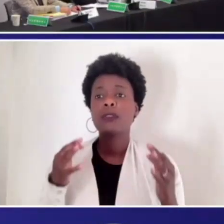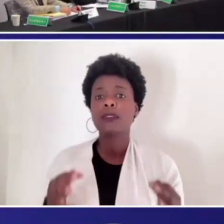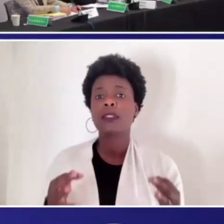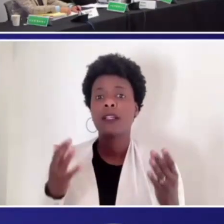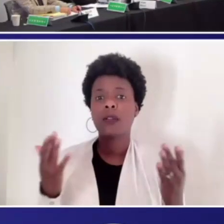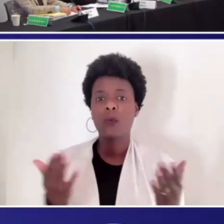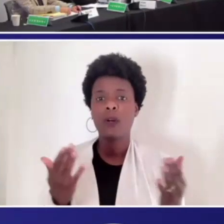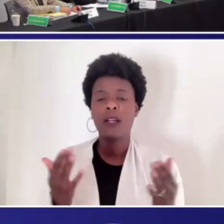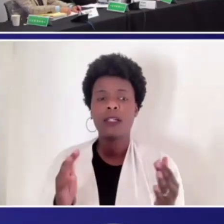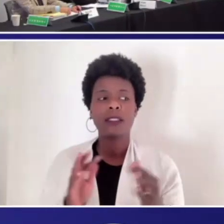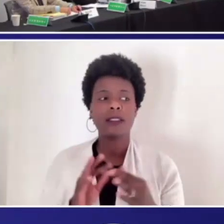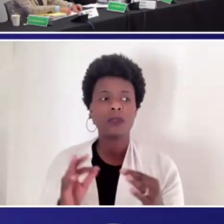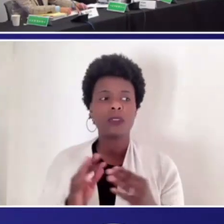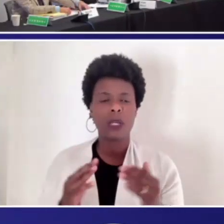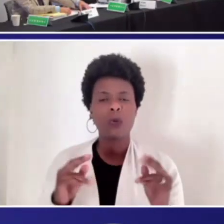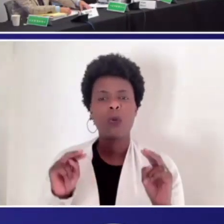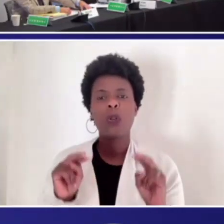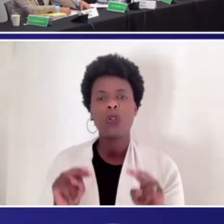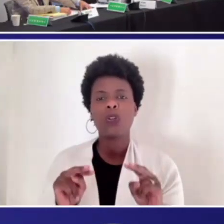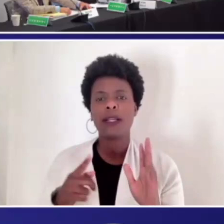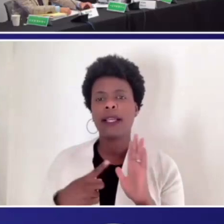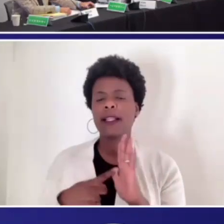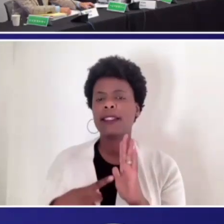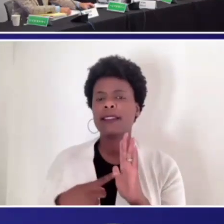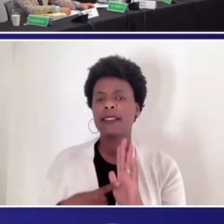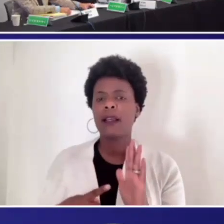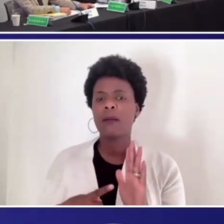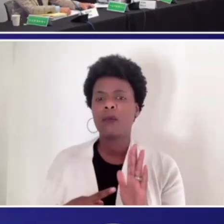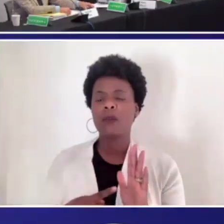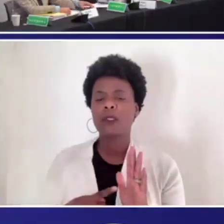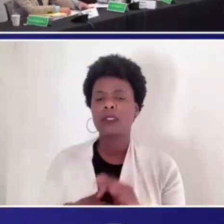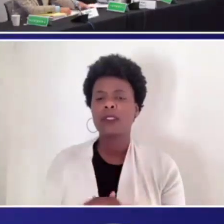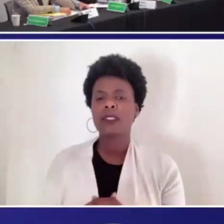let's look at the examples and assume that